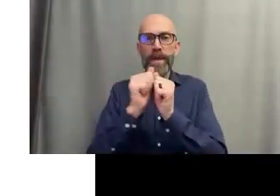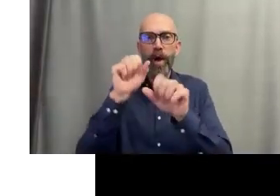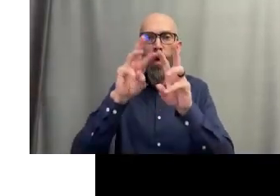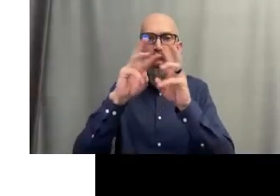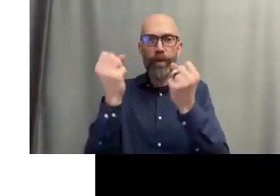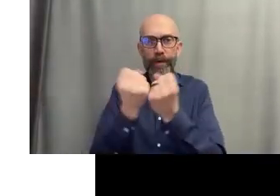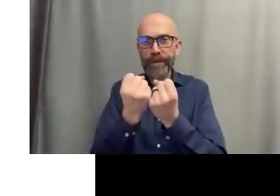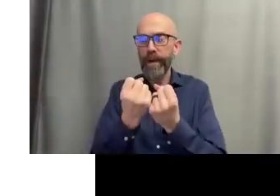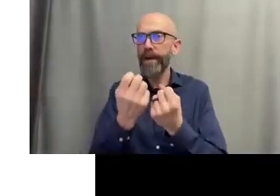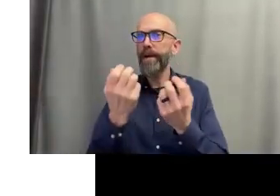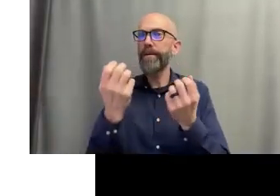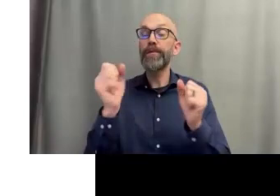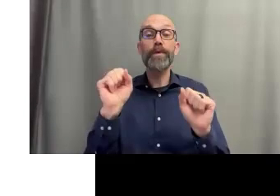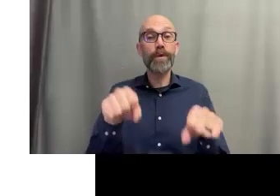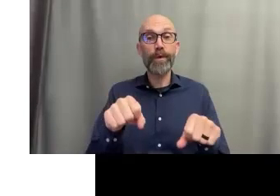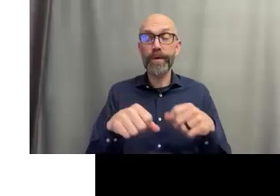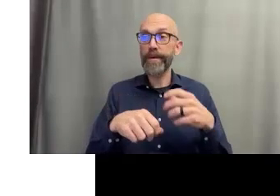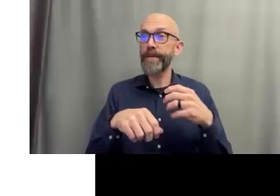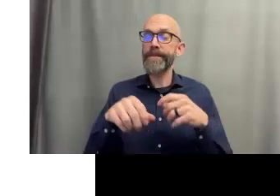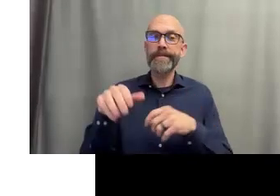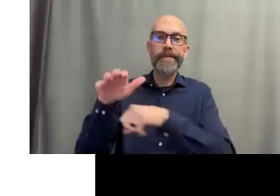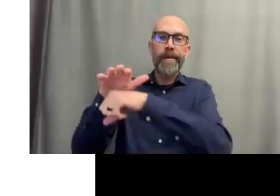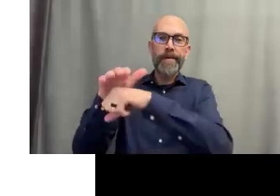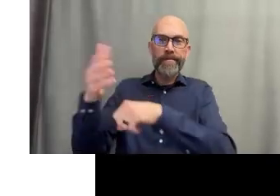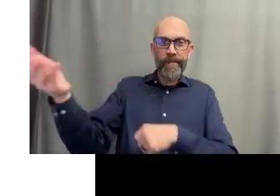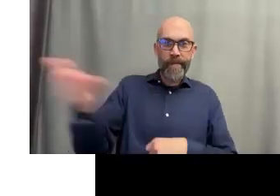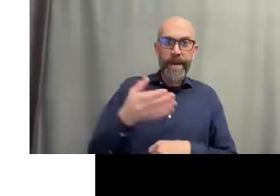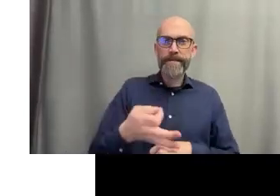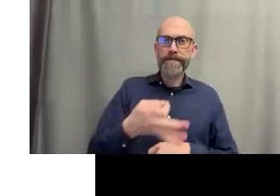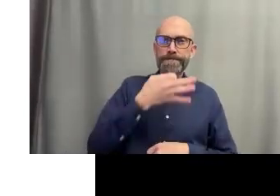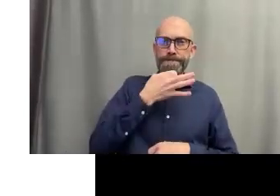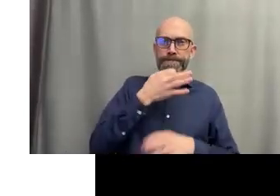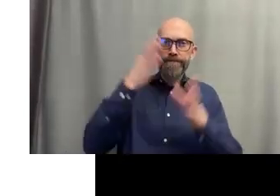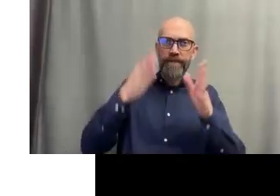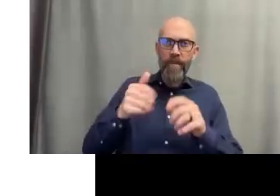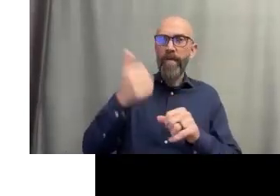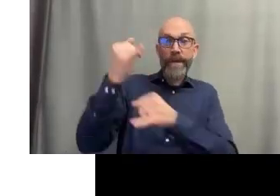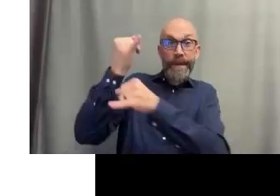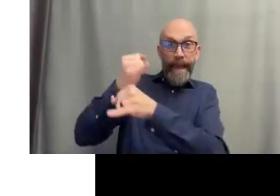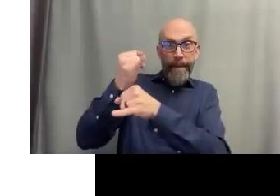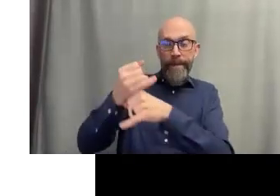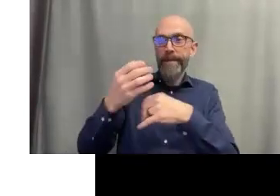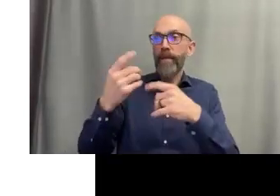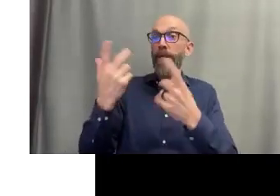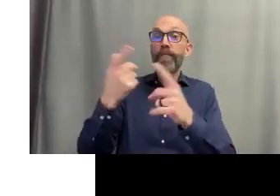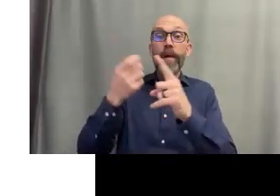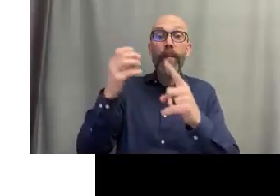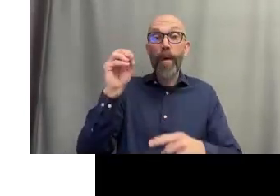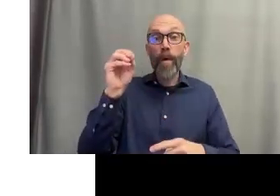We could bring in an expert from another campus or from the OERI. We can, you know, do those kinds of things.